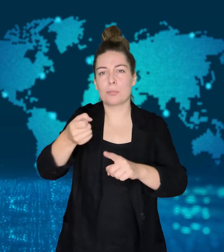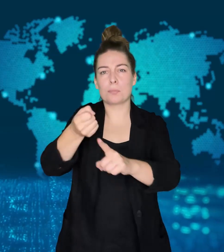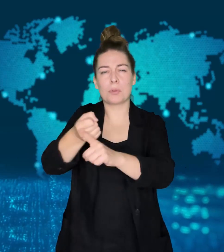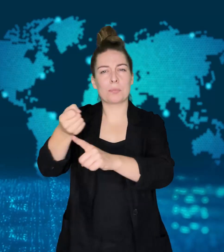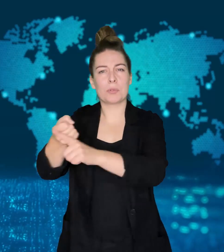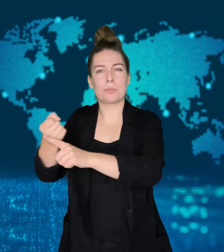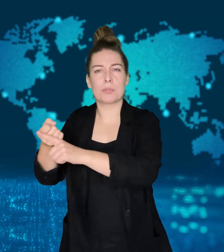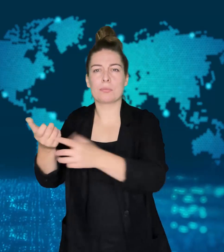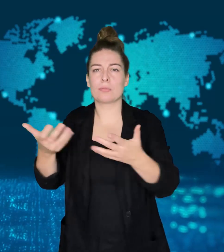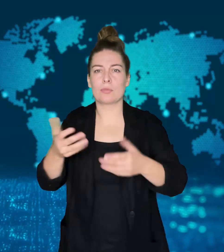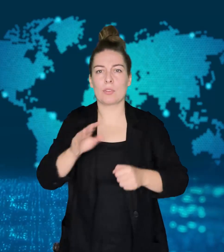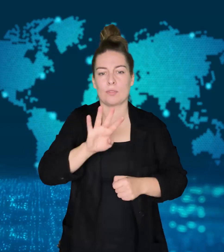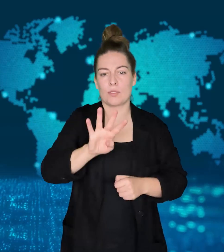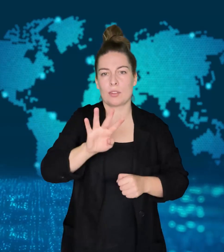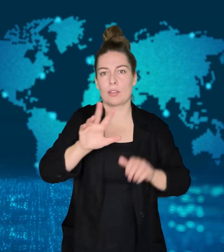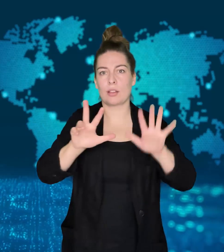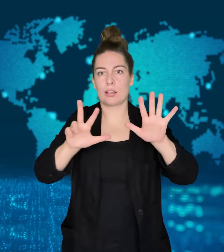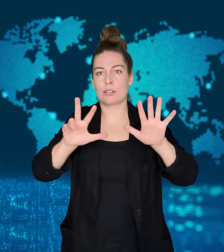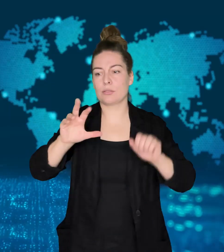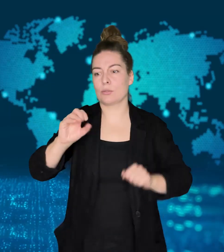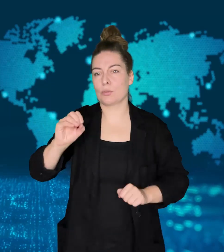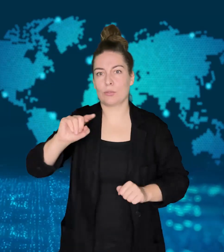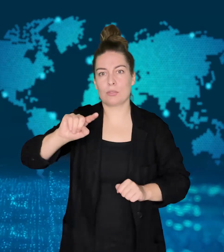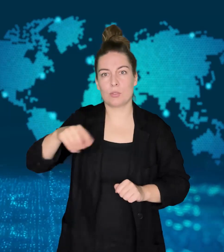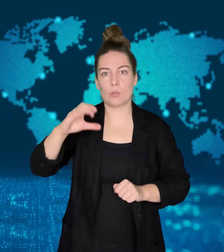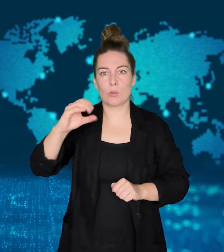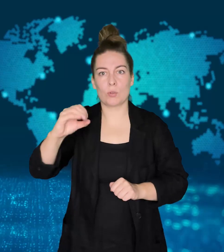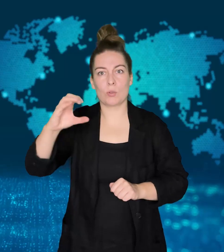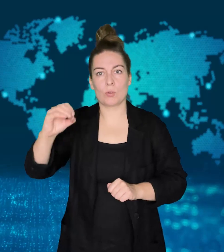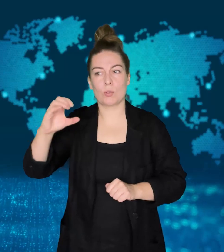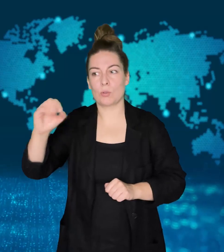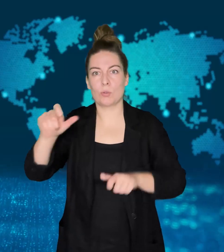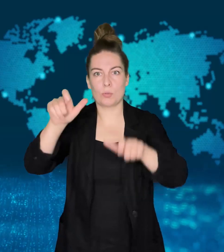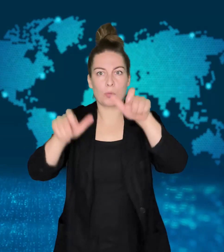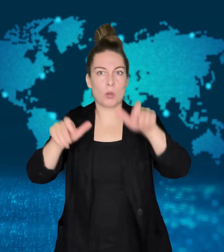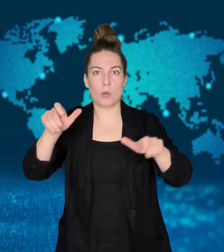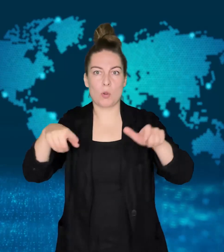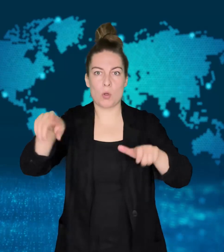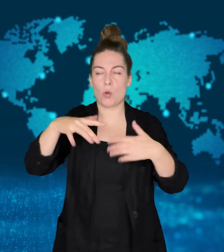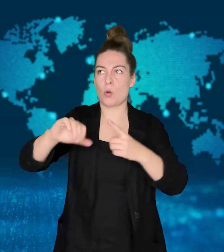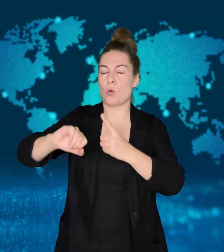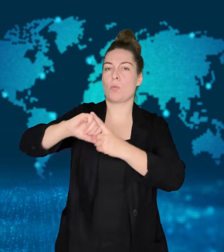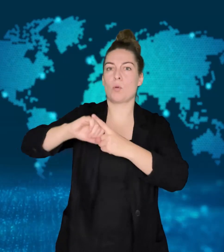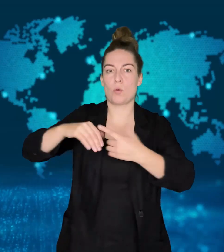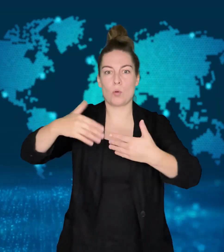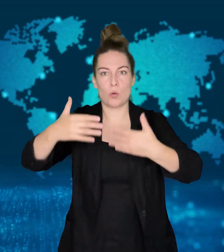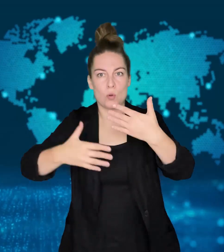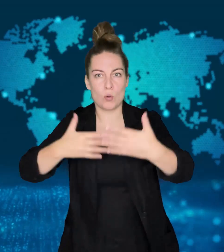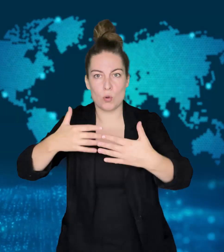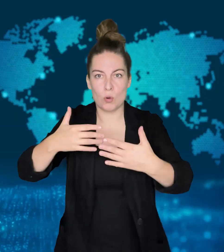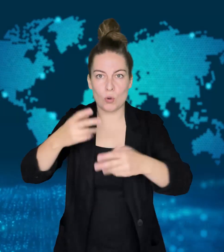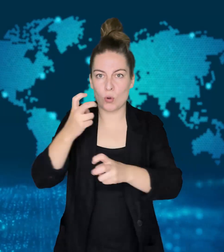Some areas have had little rain since 1980.